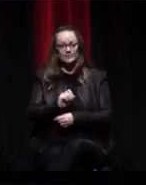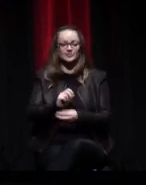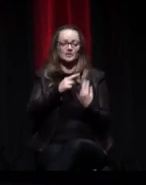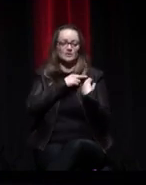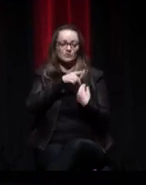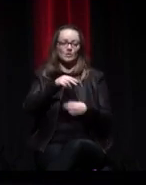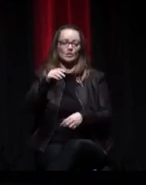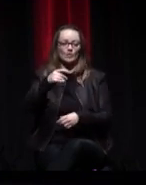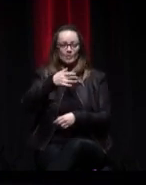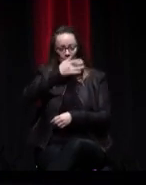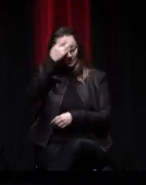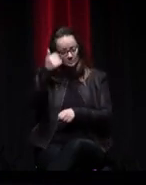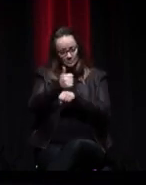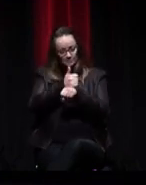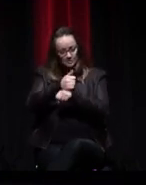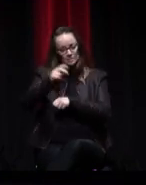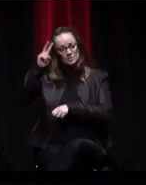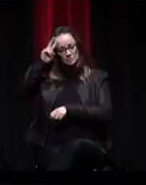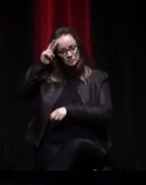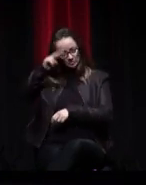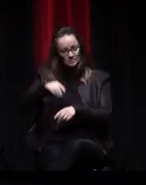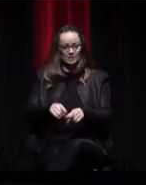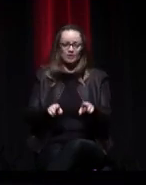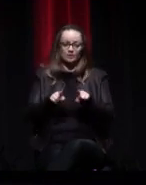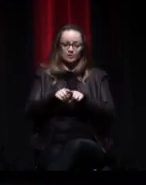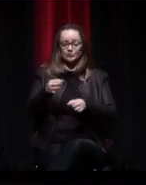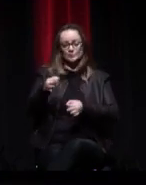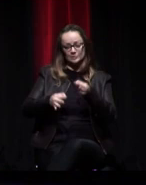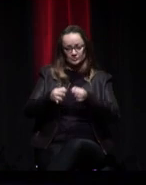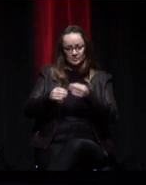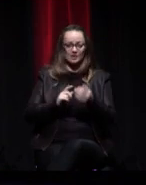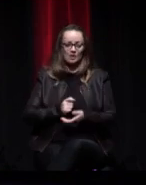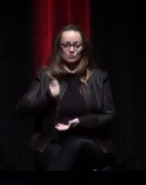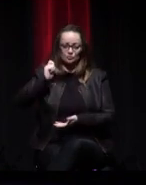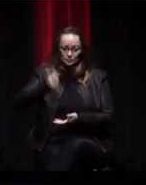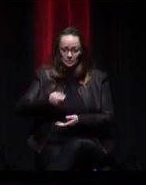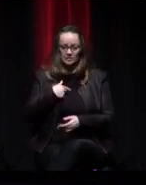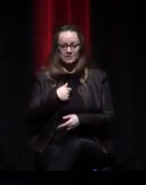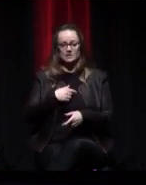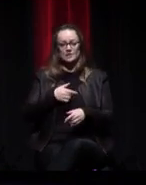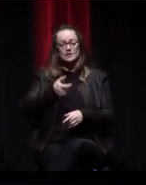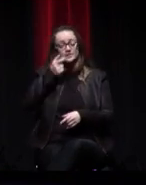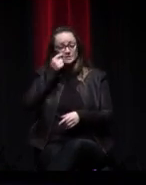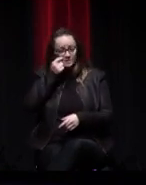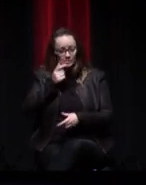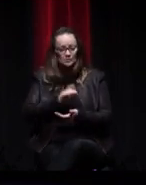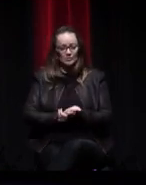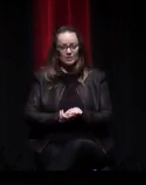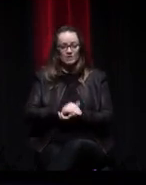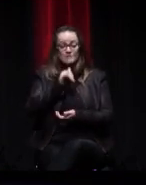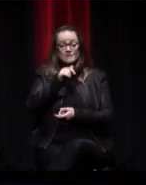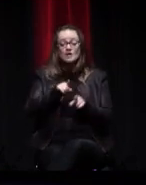of the judiciary, of the judge, of the witness, of the reporter.